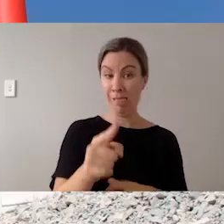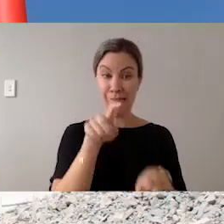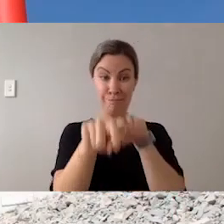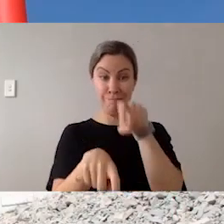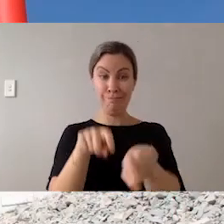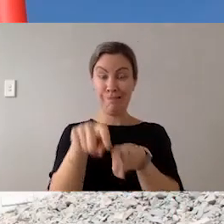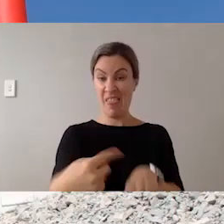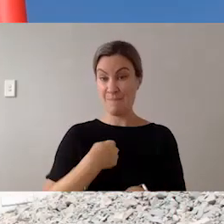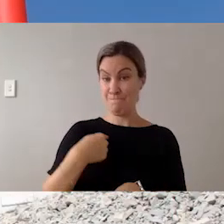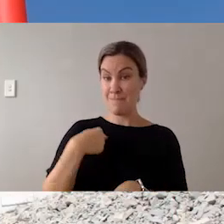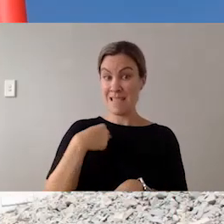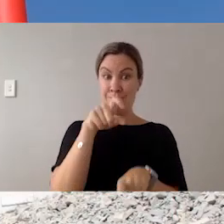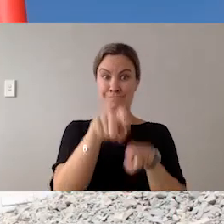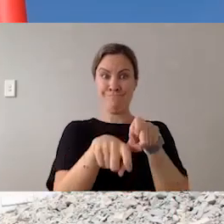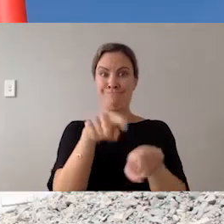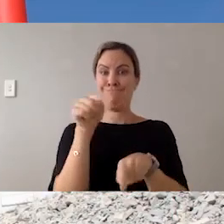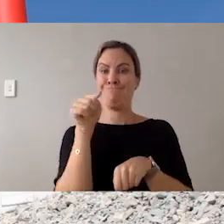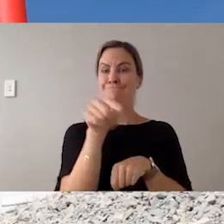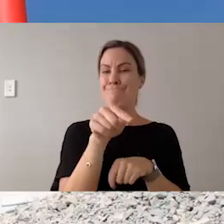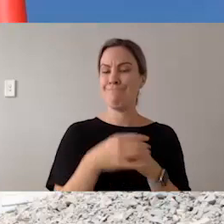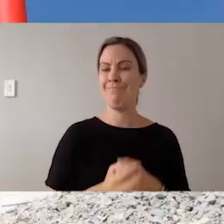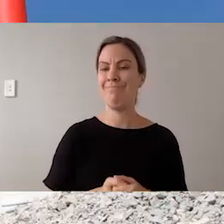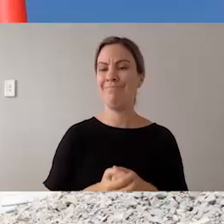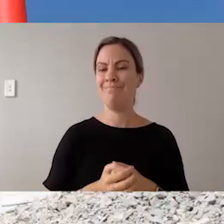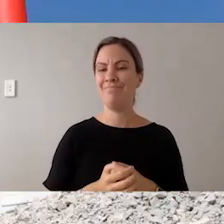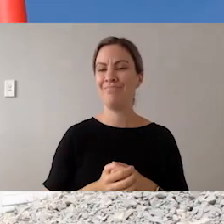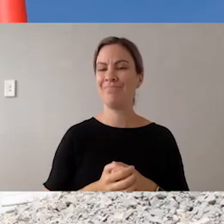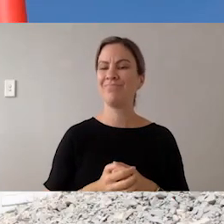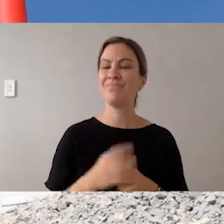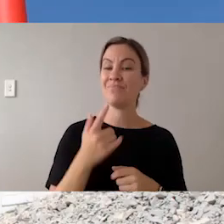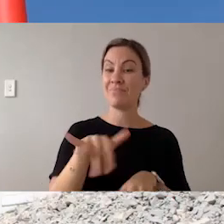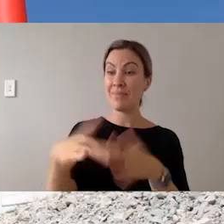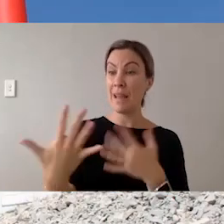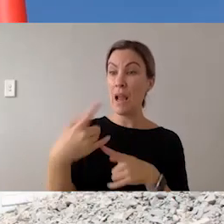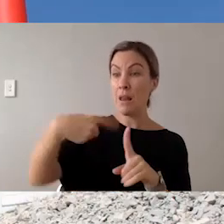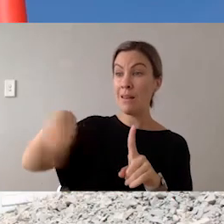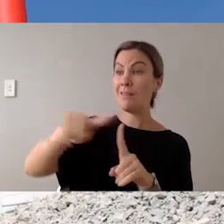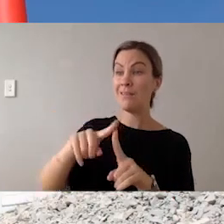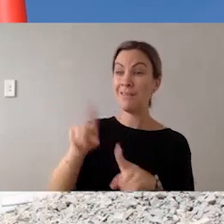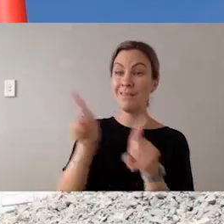Ventoux. Anyone out there who's a keen middle-aged man in Lycra like